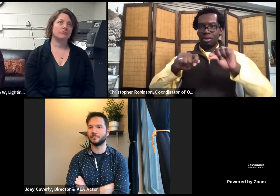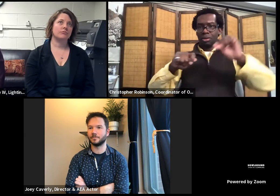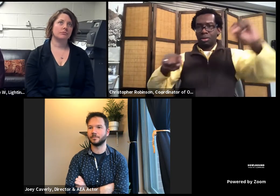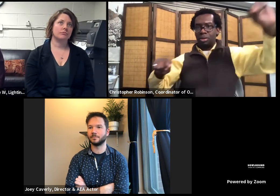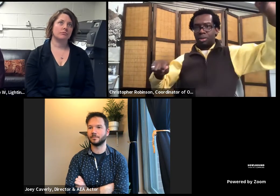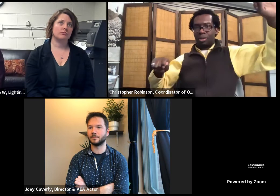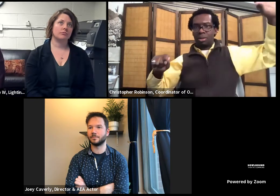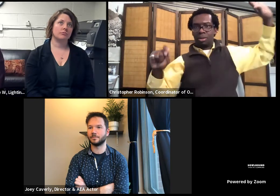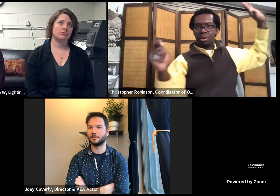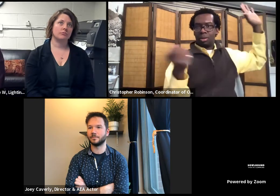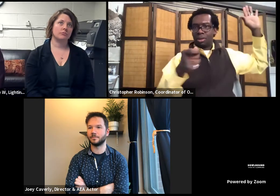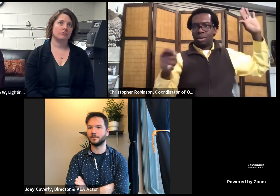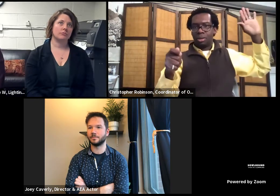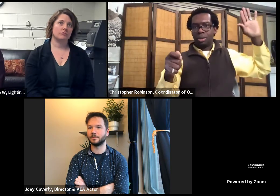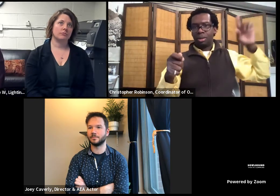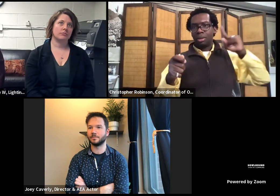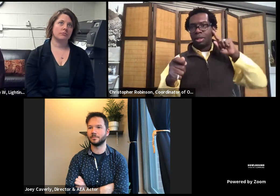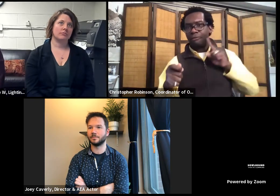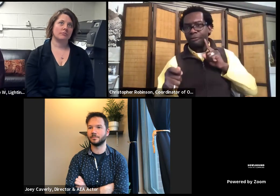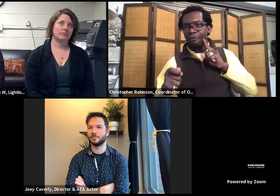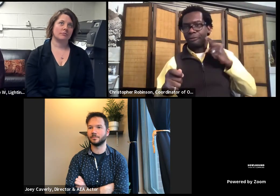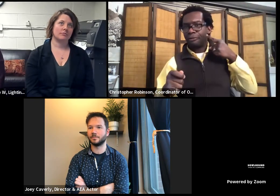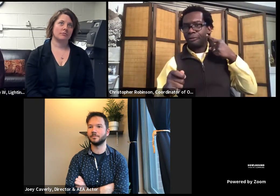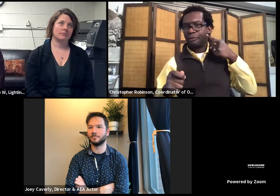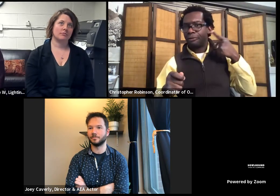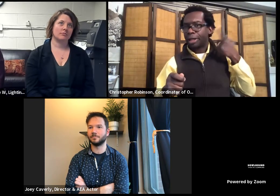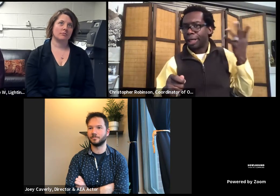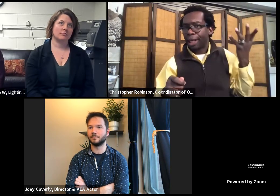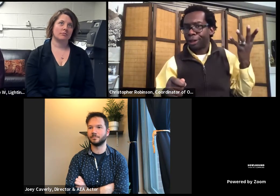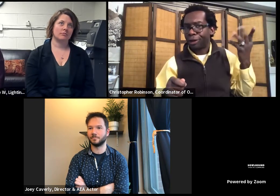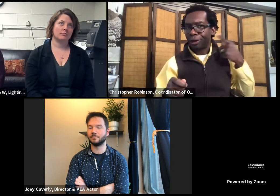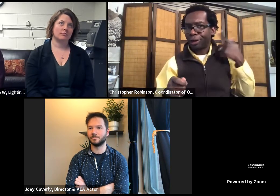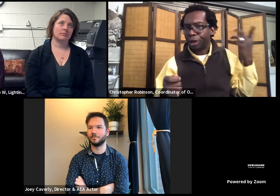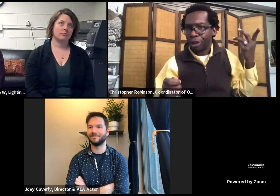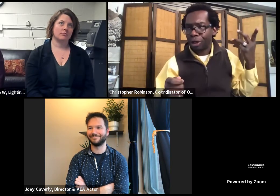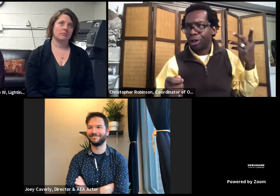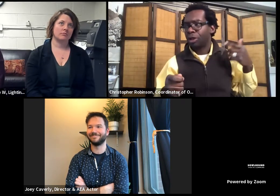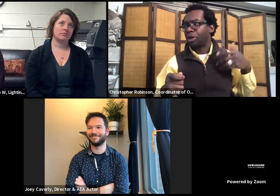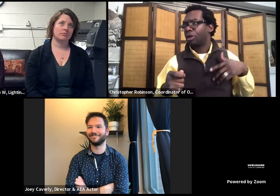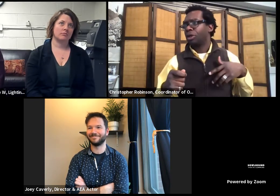insurance, during a fight call. If a deaf person is on stage